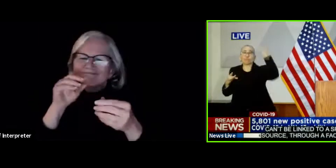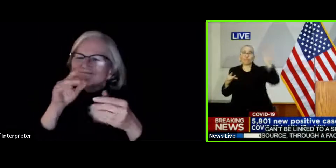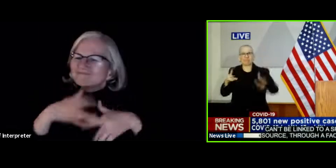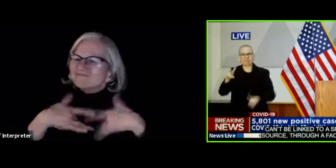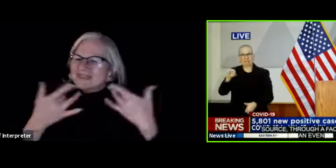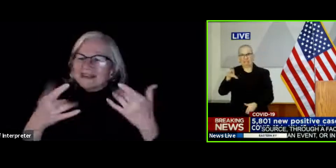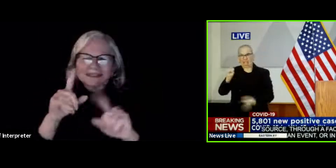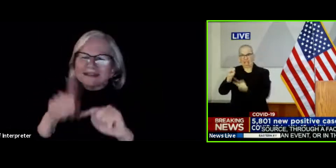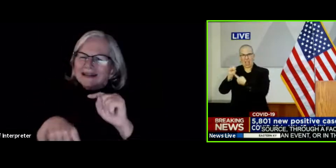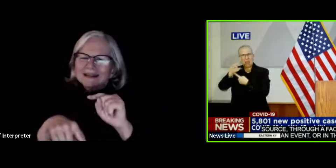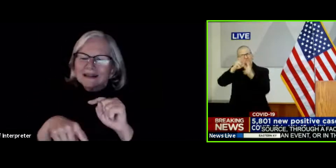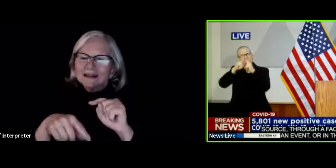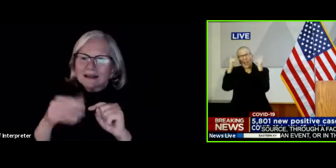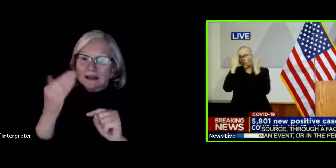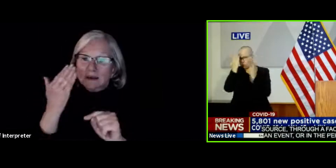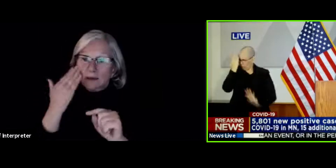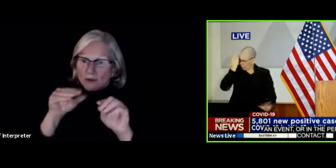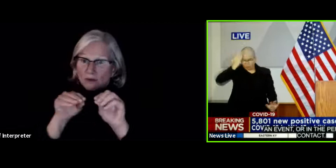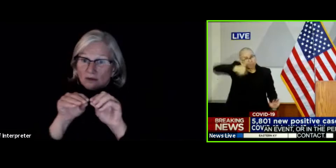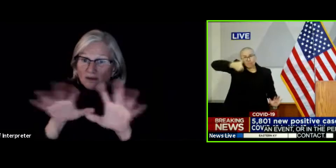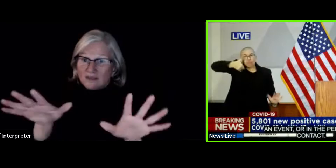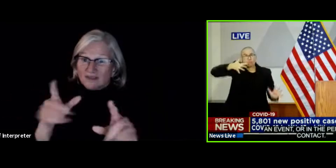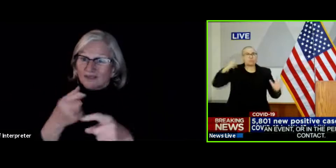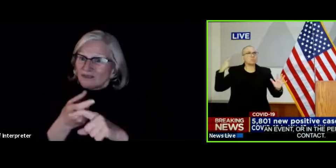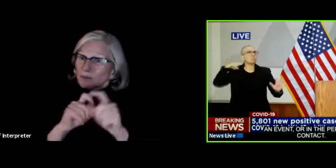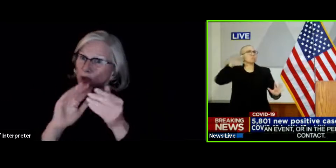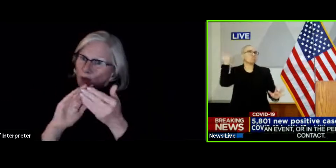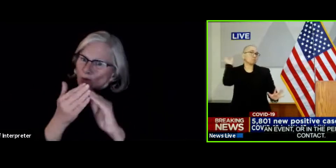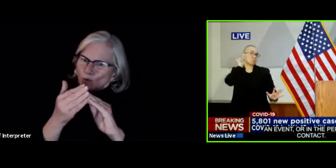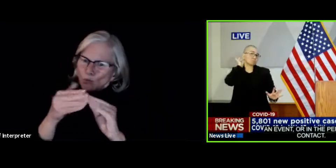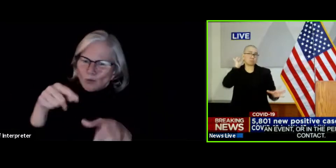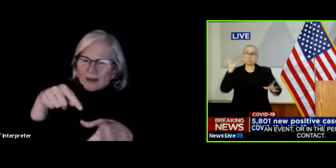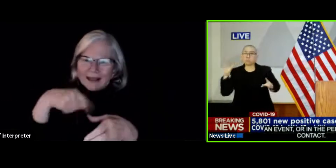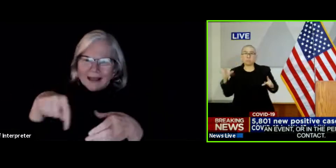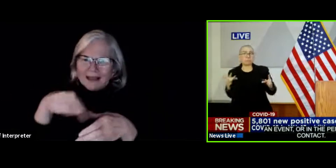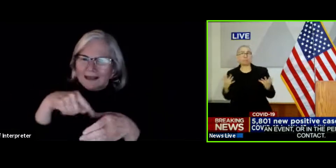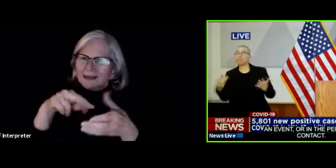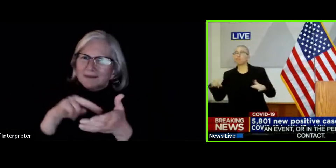INCREASED RISK IN ANY GATHERING OF PEOPLE.